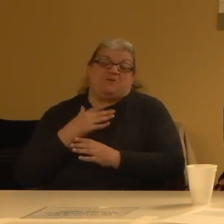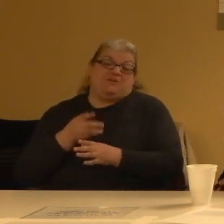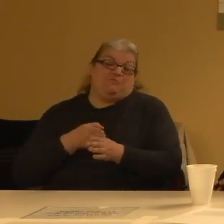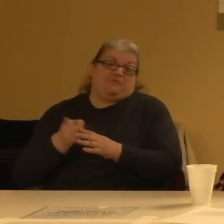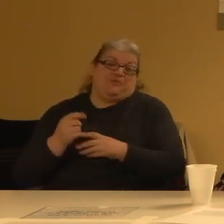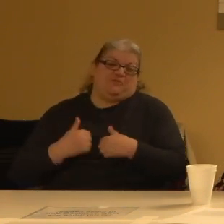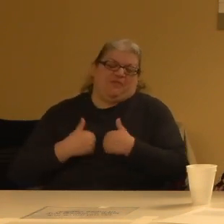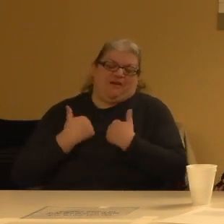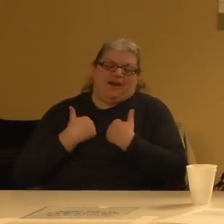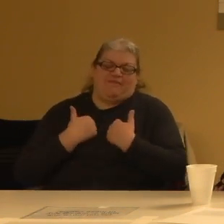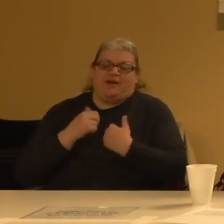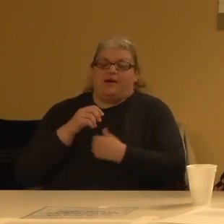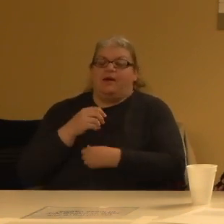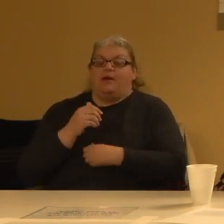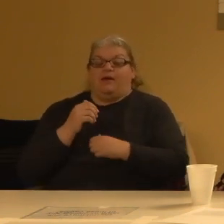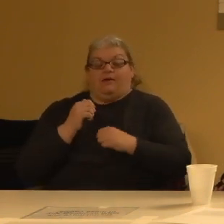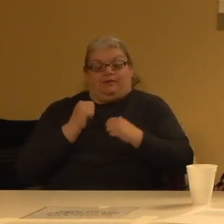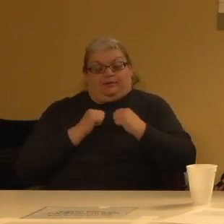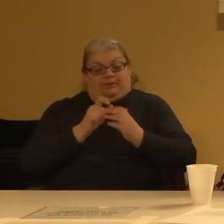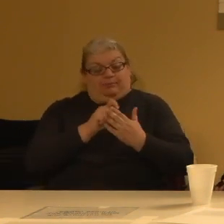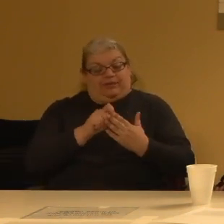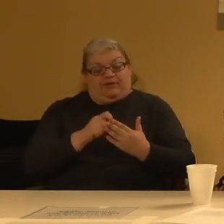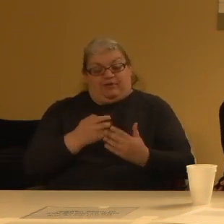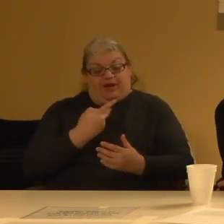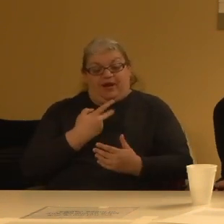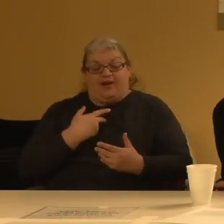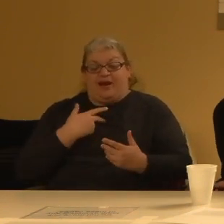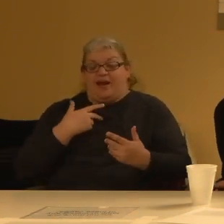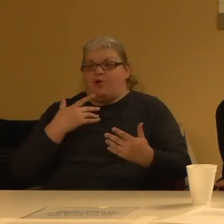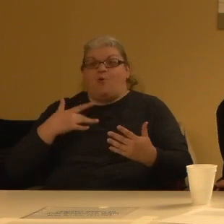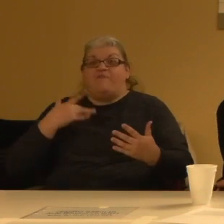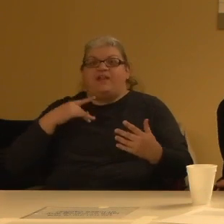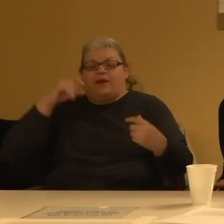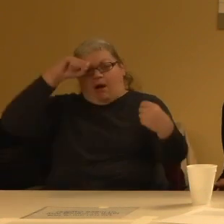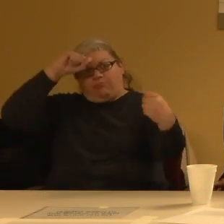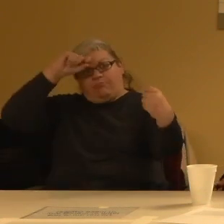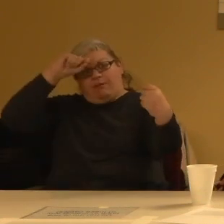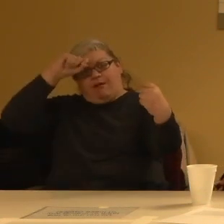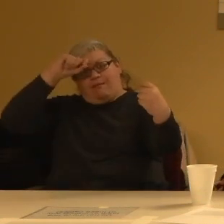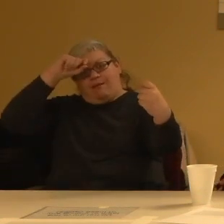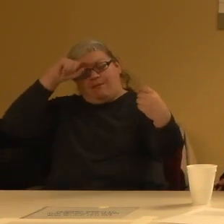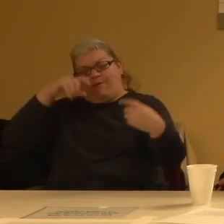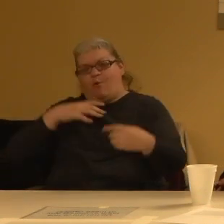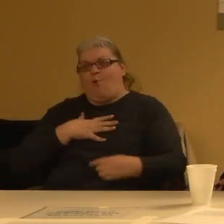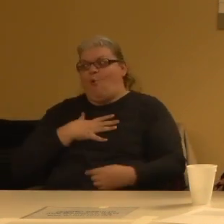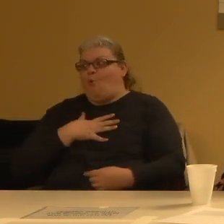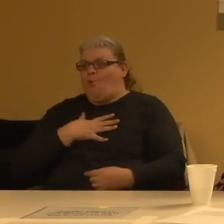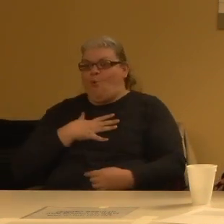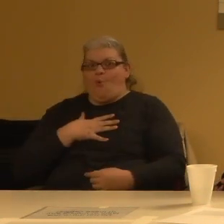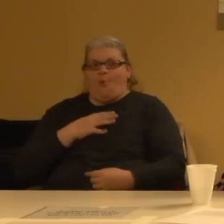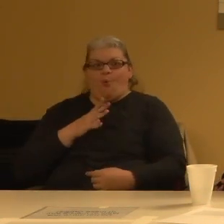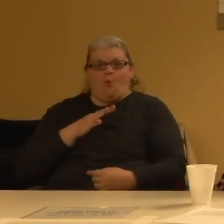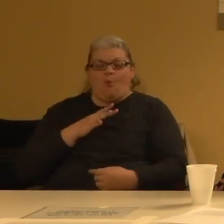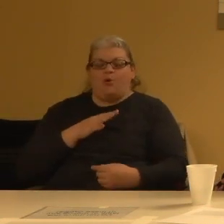where the playwright and I were actually communicating telepathically. Like I joke that that will happen, but this was at, because one of us had to take over a rehearsal, and we were